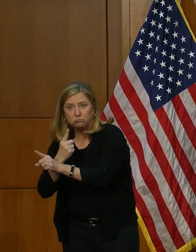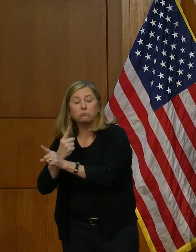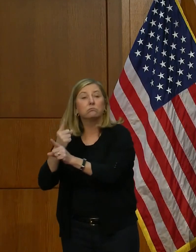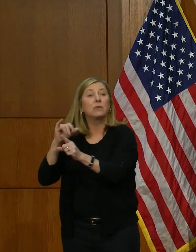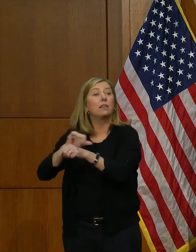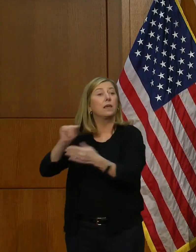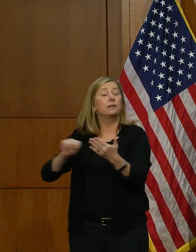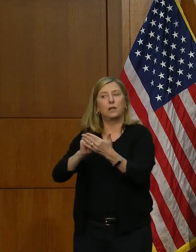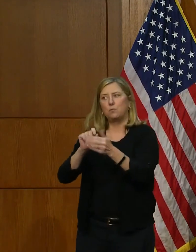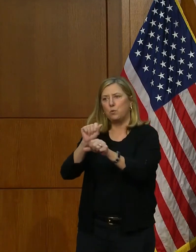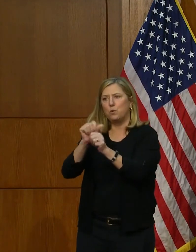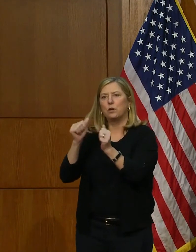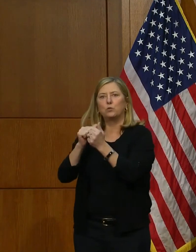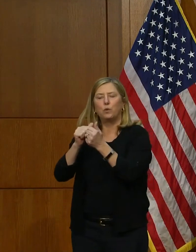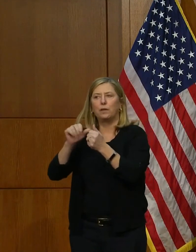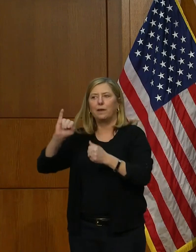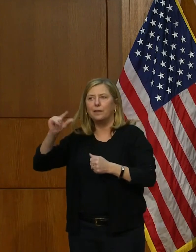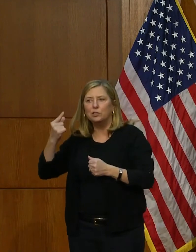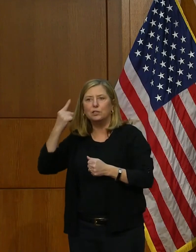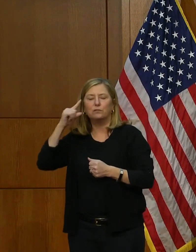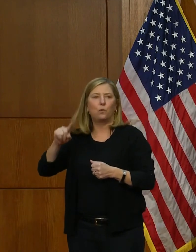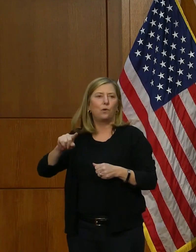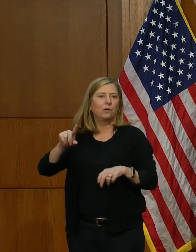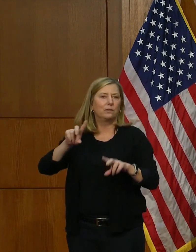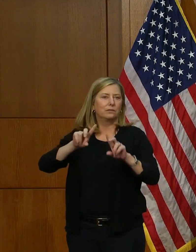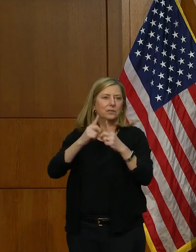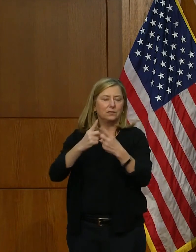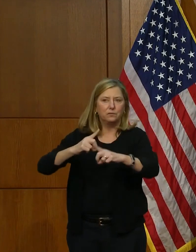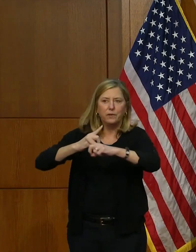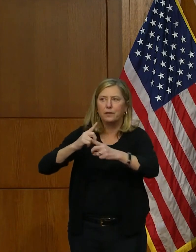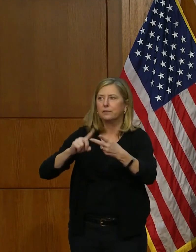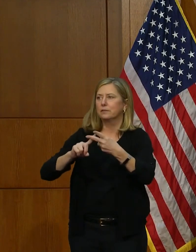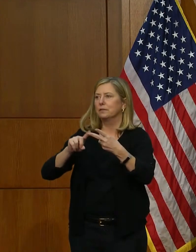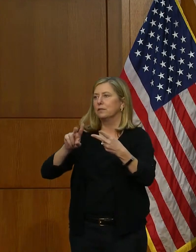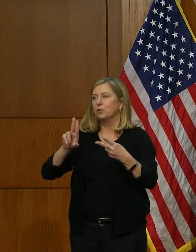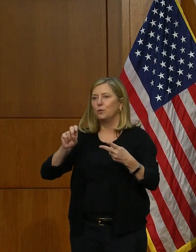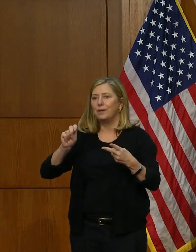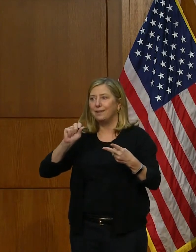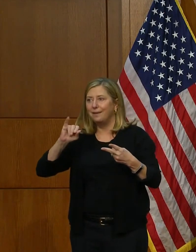CONTRACTS AND IN THAT ROLE WORKED ALONGSIDE OF. INSPECTOR GENERALS FOR THE DEFENSE